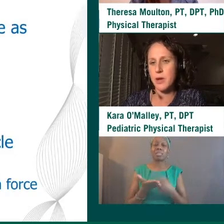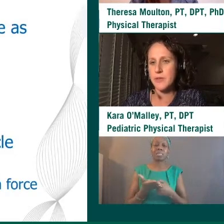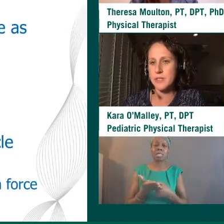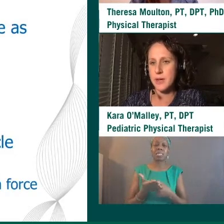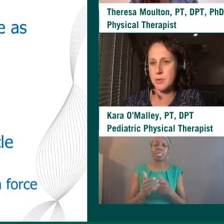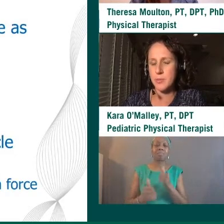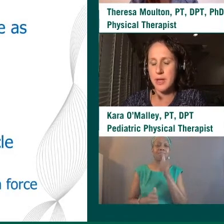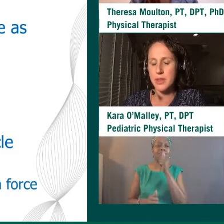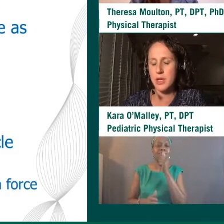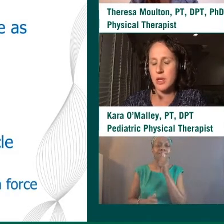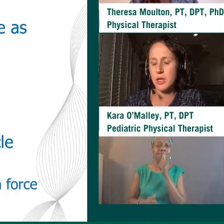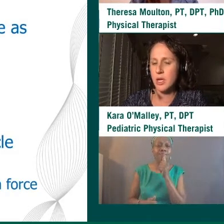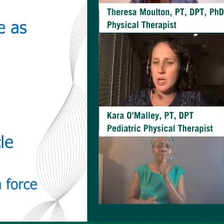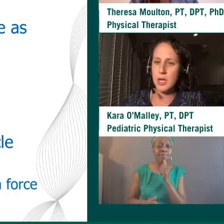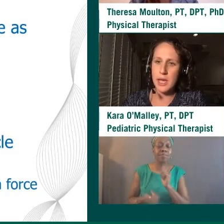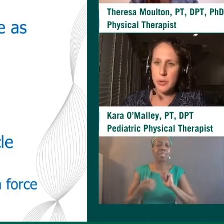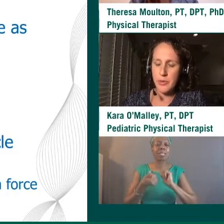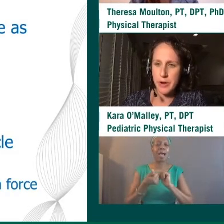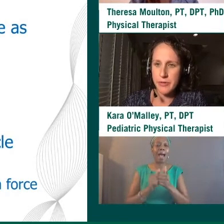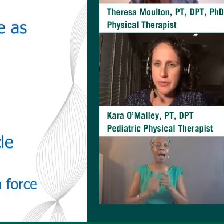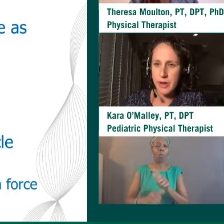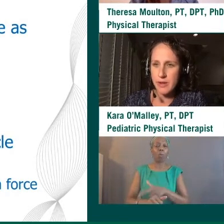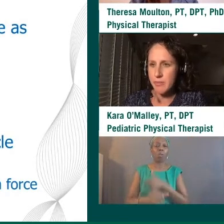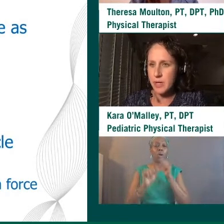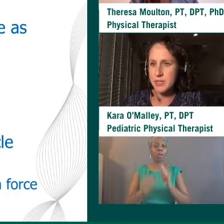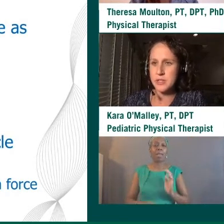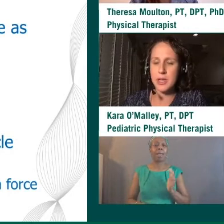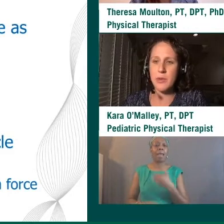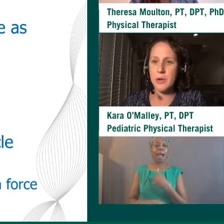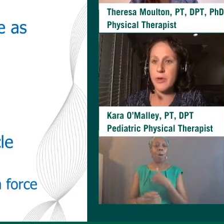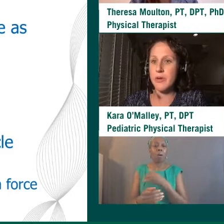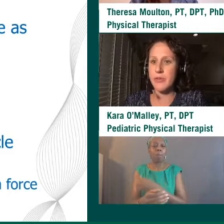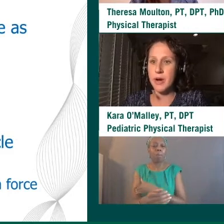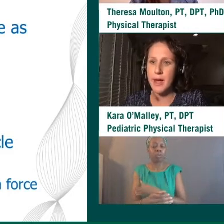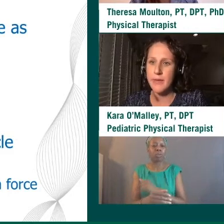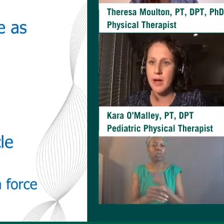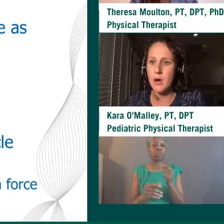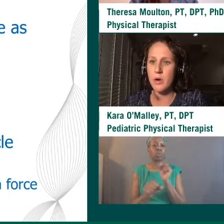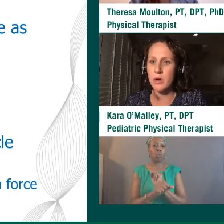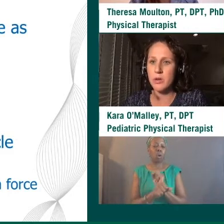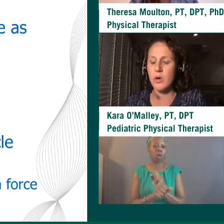Oftentimes we might think, can we run for five minutes or can we run for a half hour.